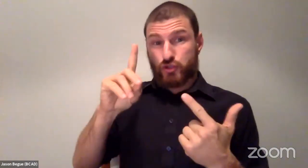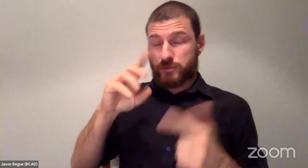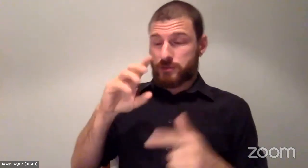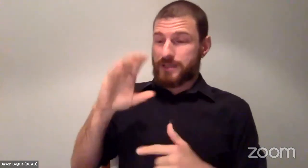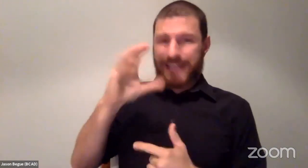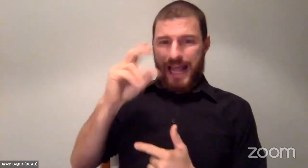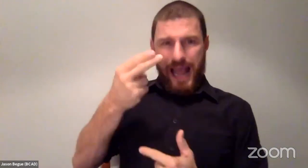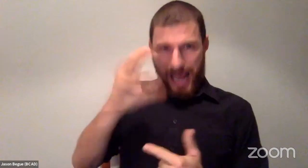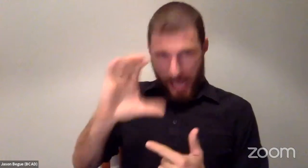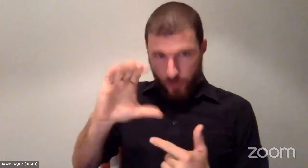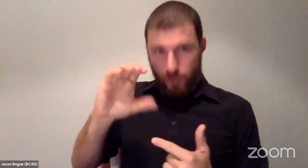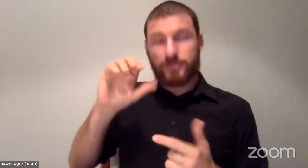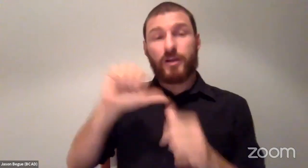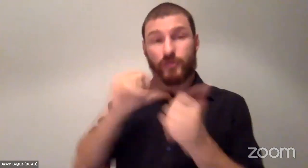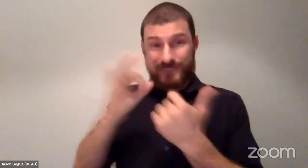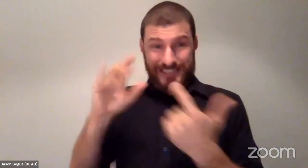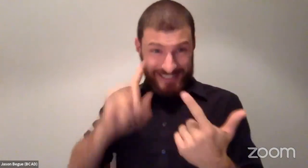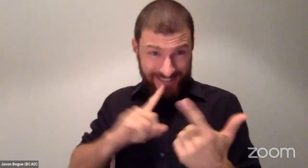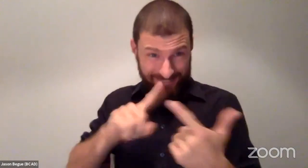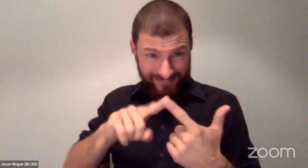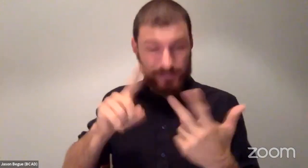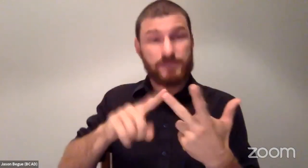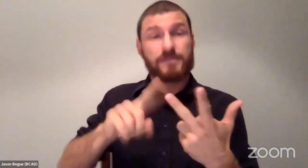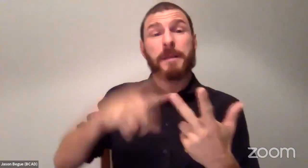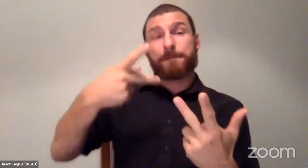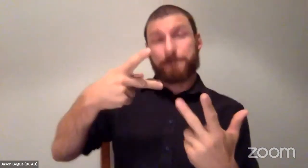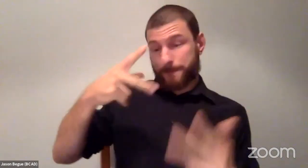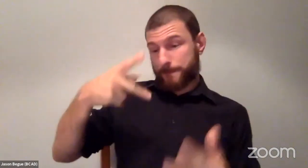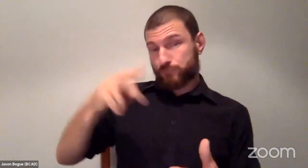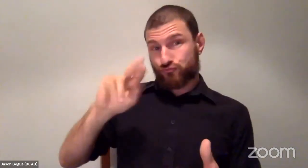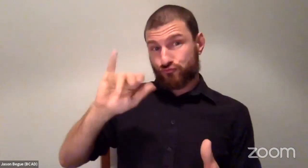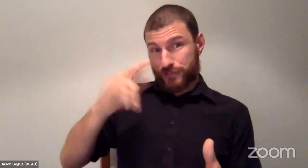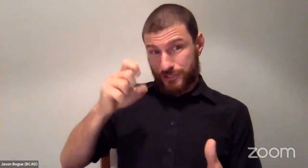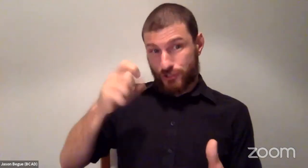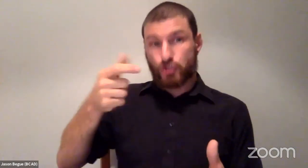this is being hosted by not only the Baltimore City Association for the Deaf, but the Howard